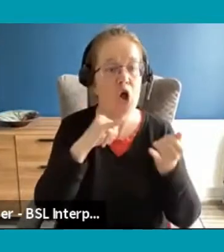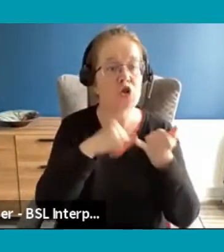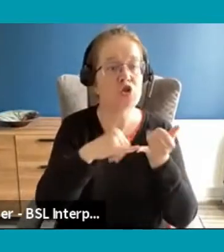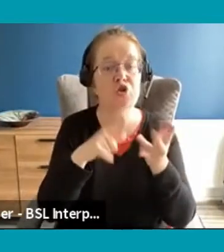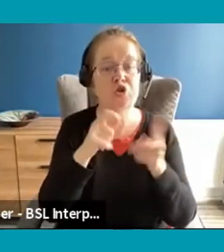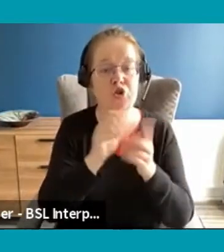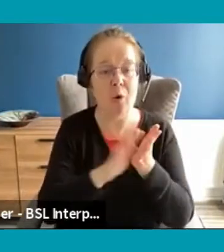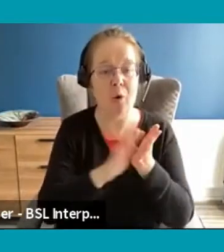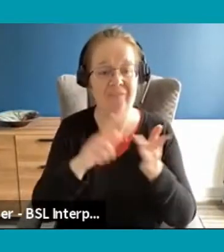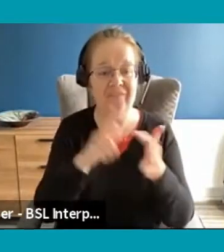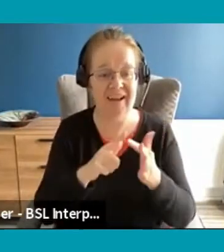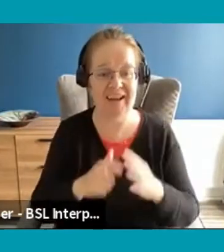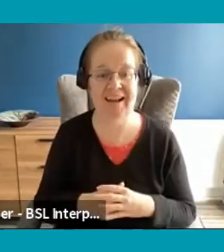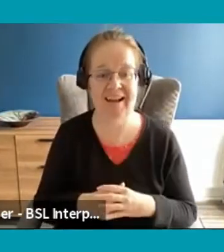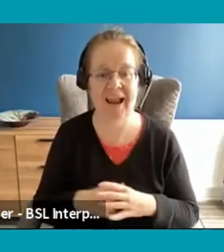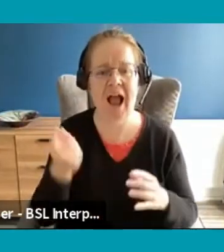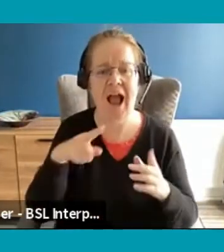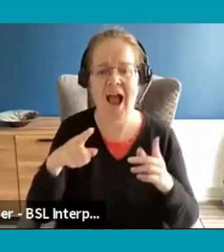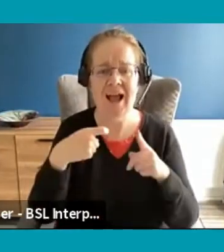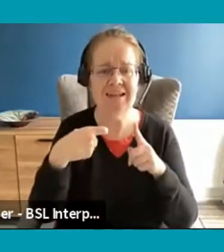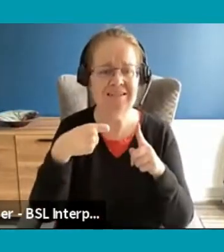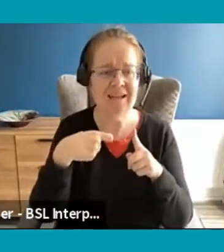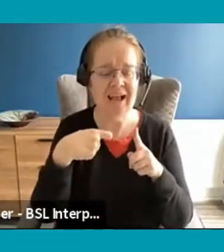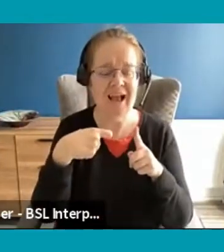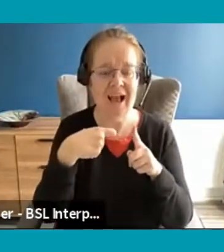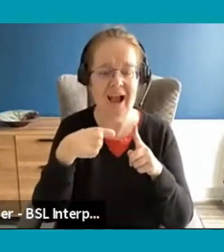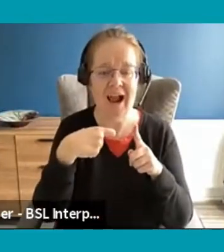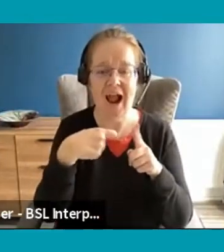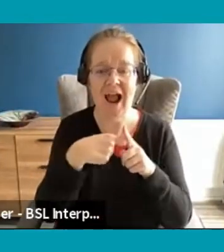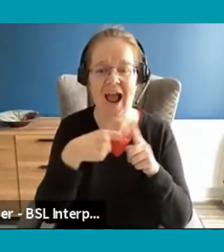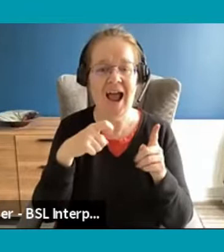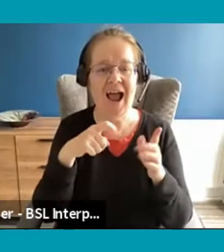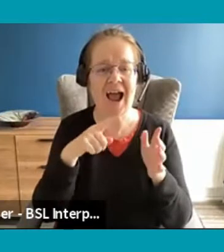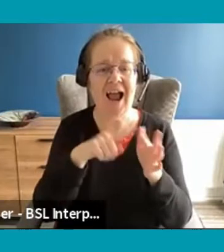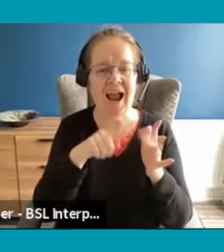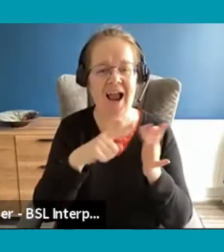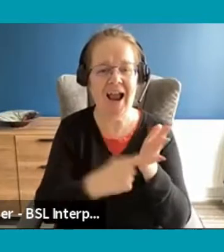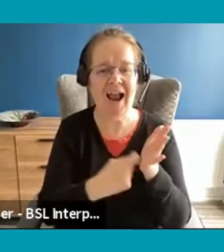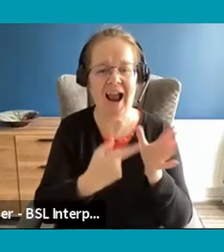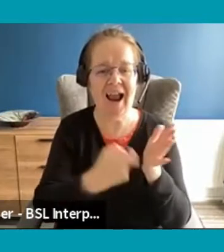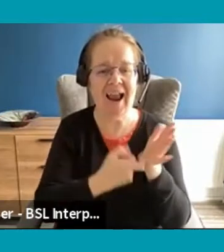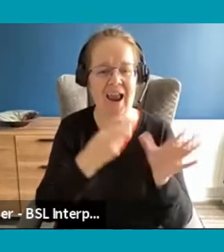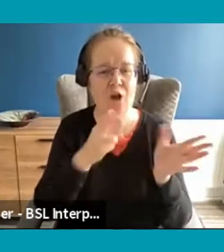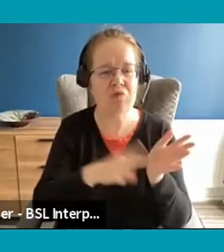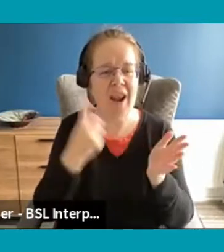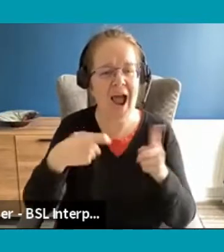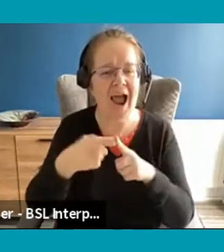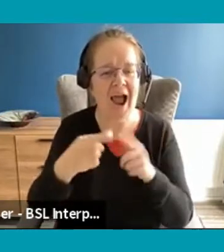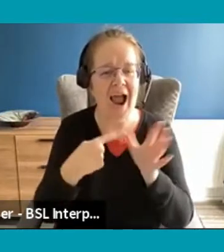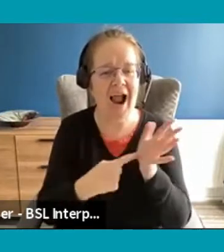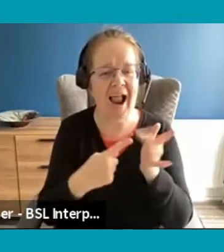We also have Kiaran from the Inspire network. and Katie, So what I'm going to do is I'm going